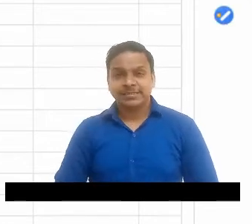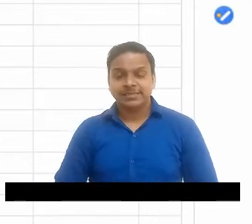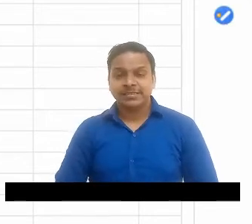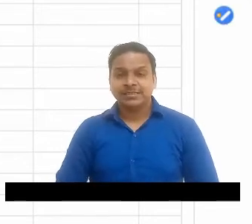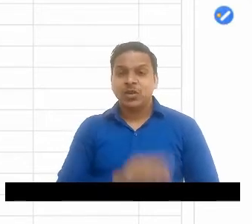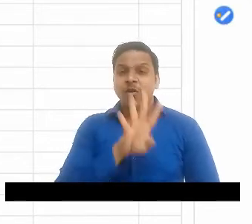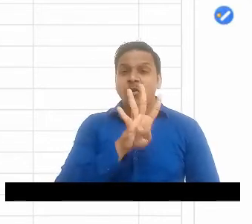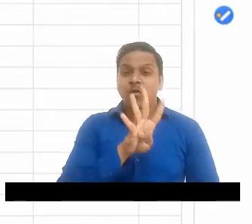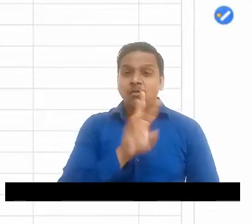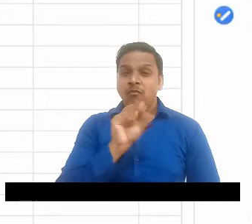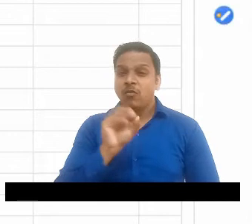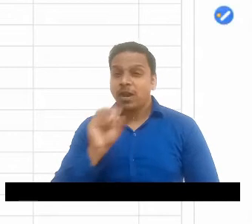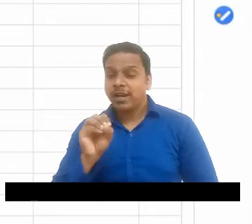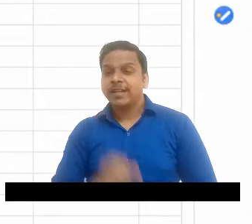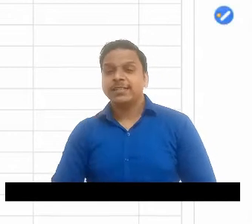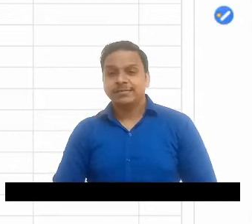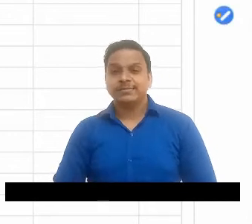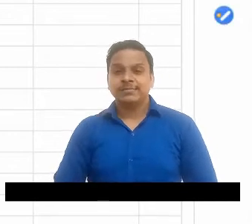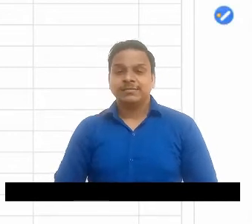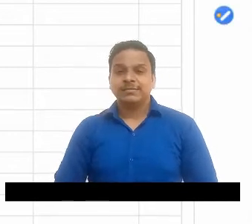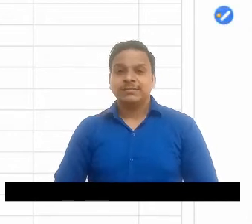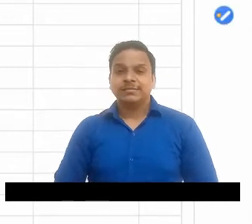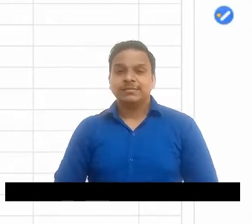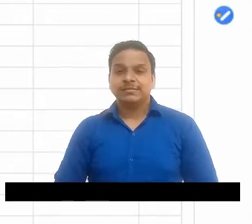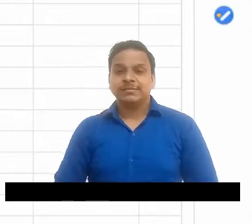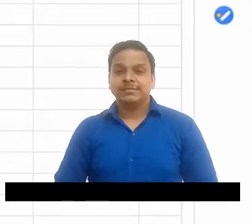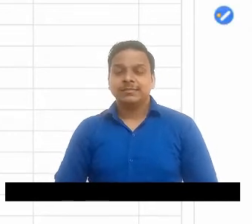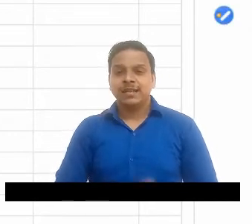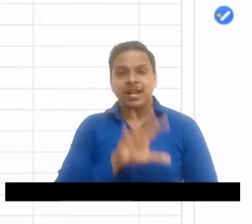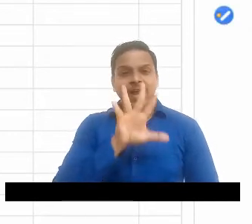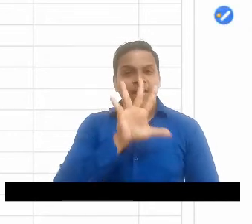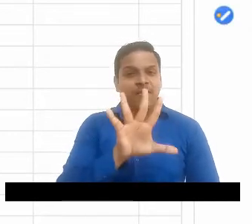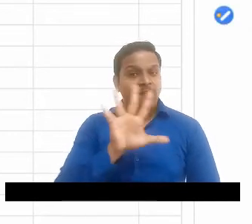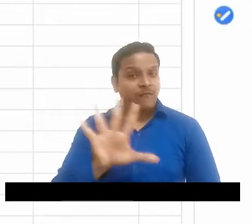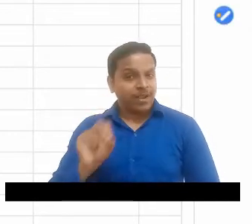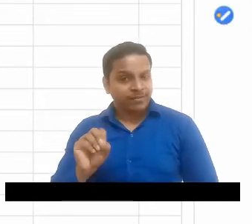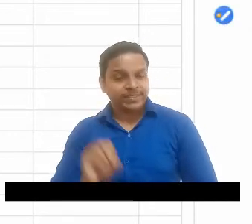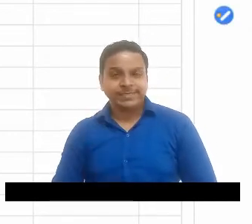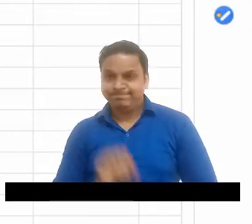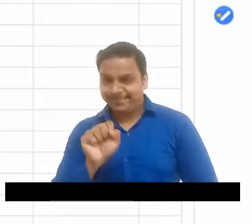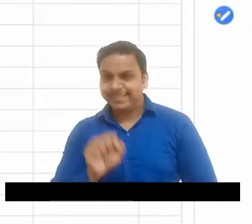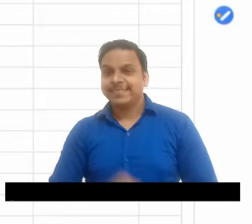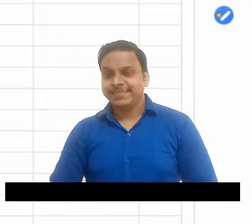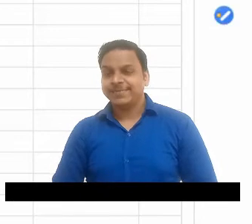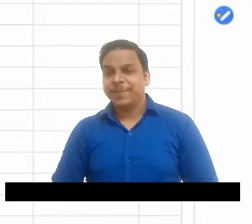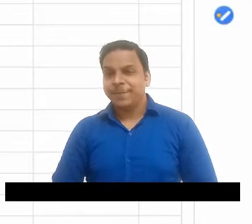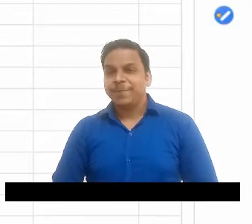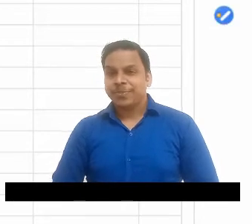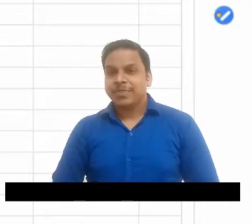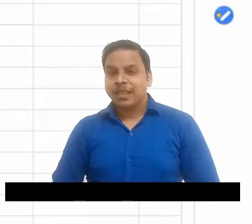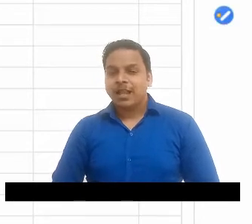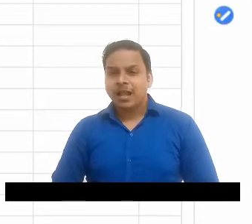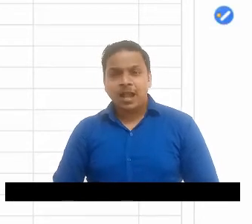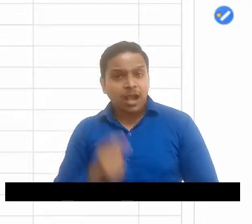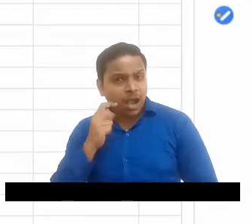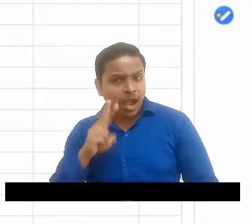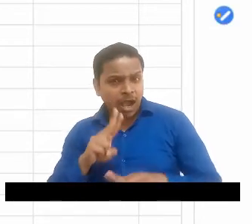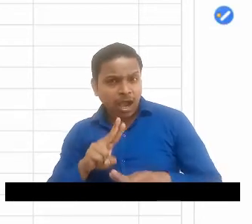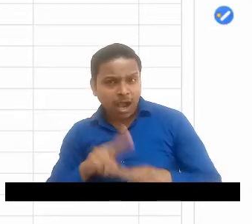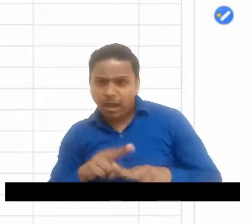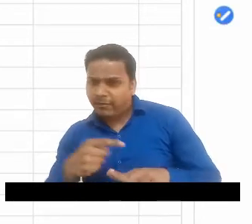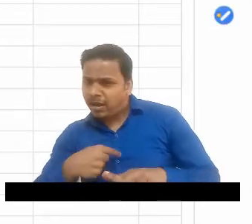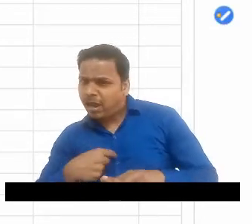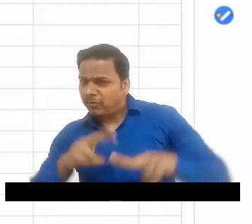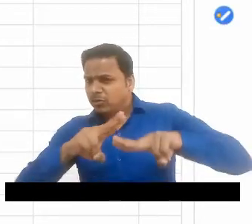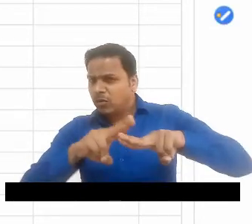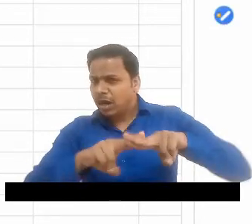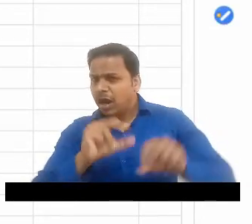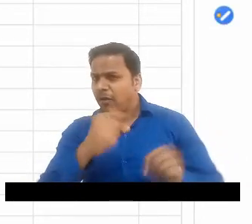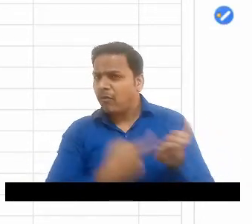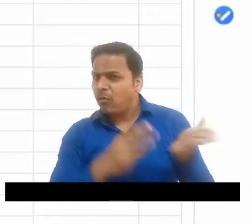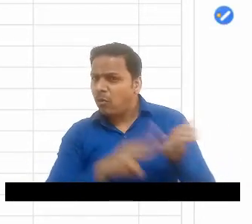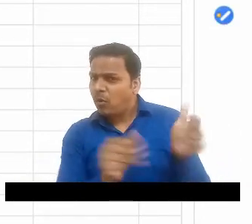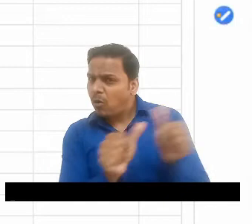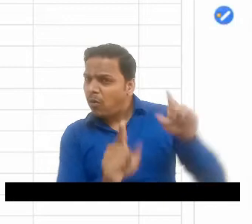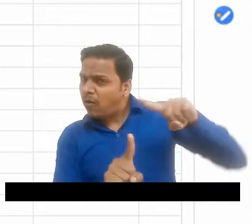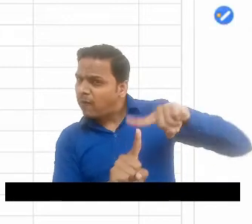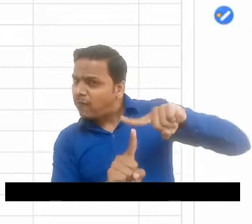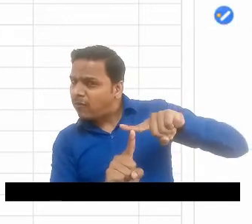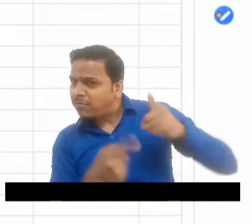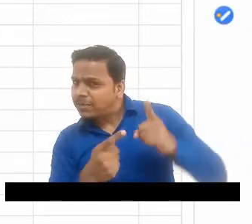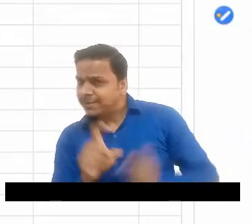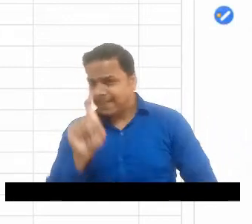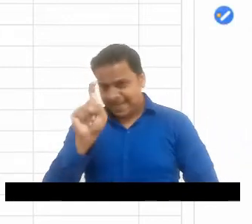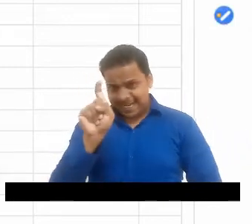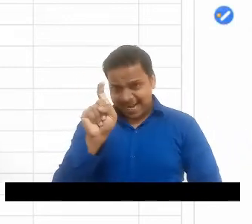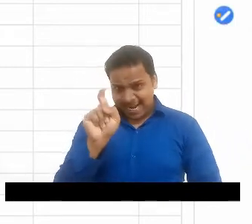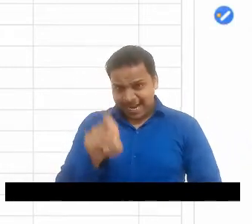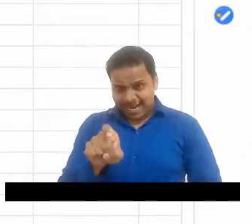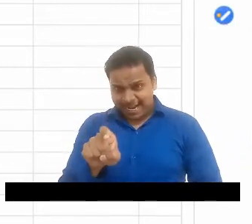Okay. Now if I want to format this data, what will I do? so, I just have to click this,